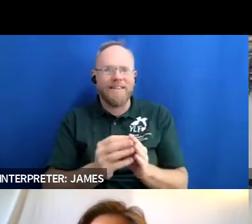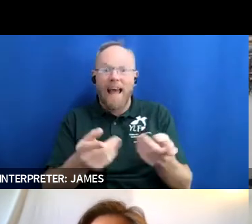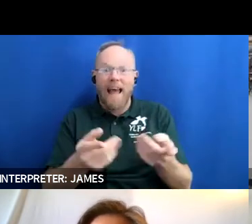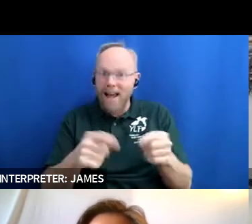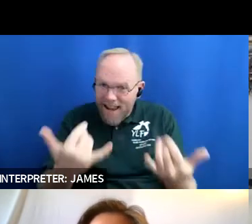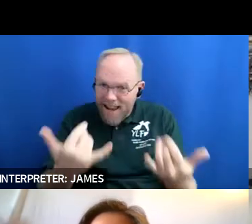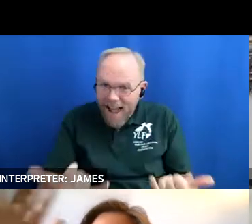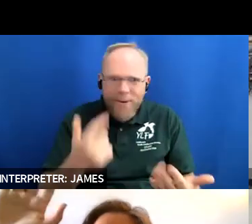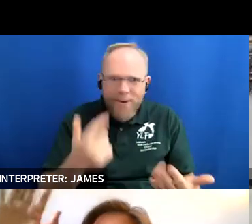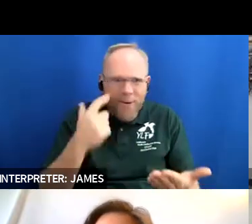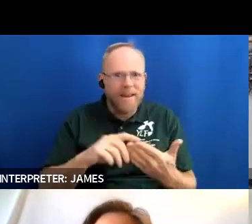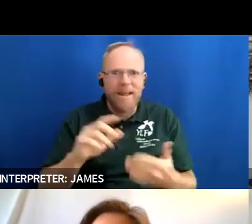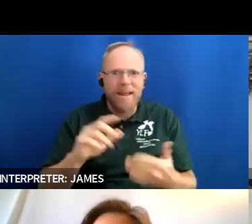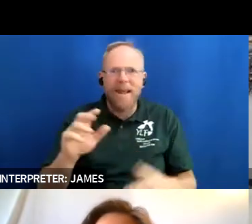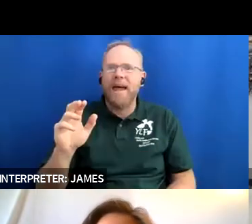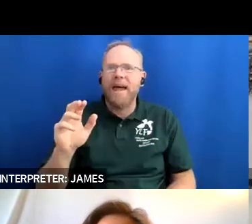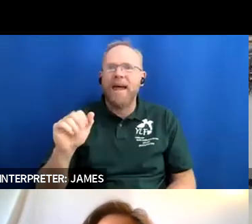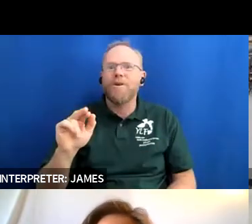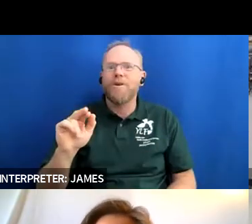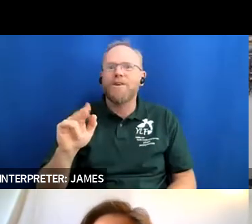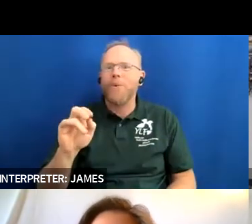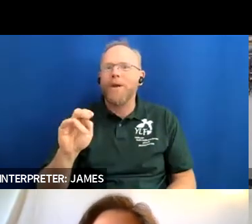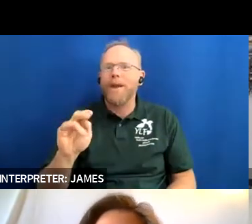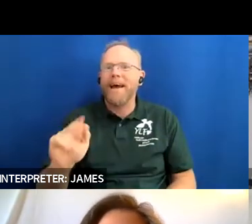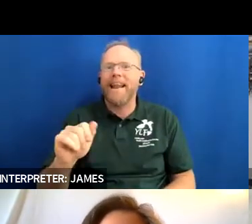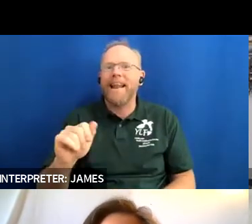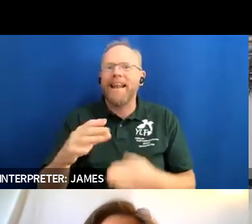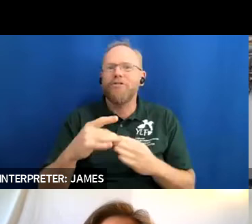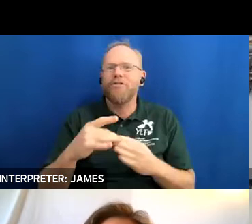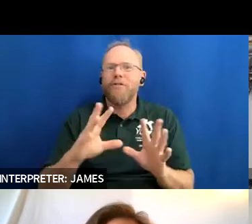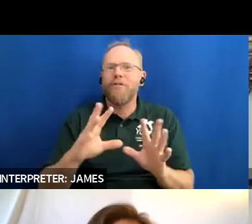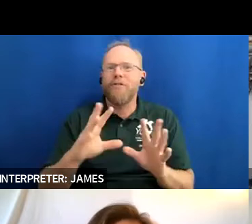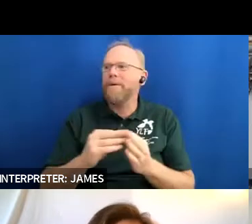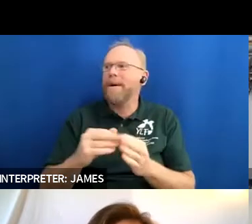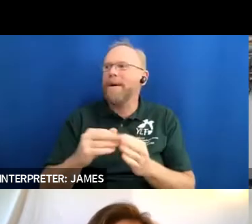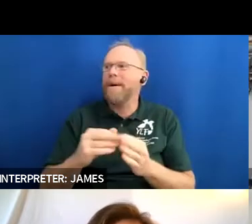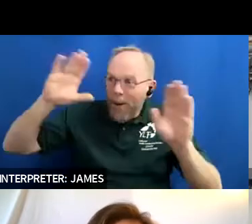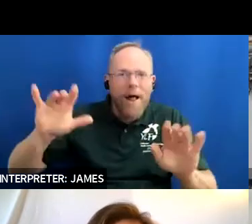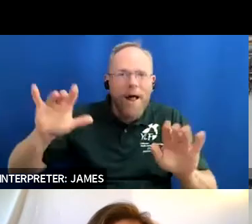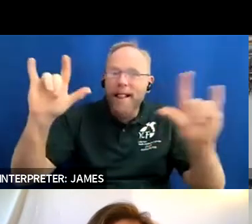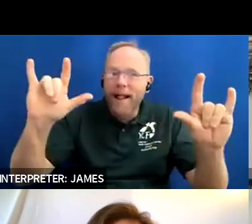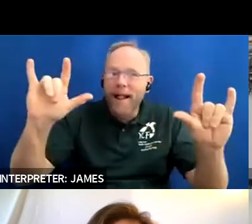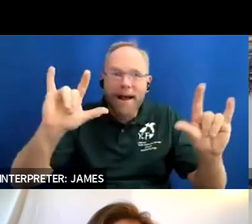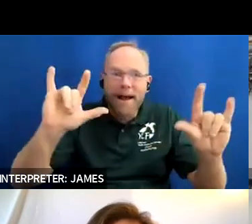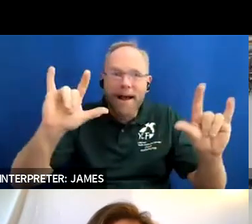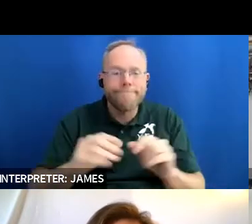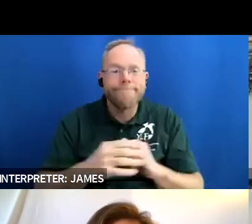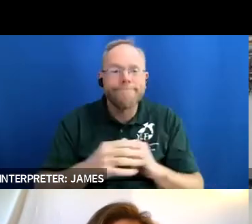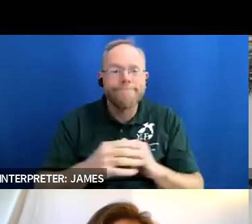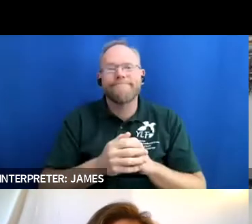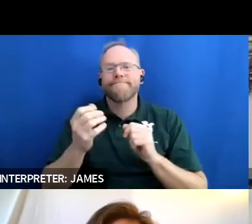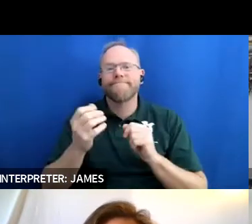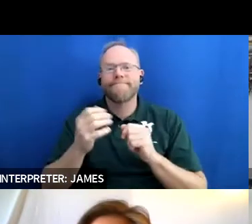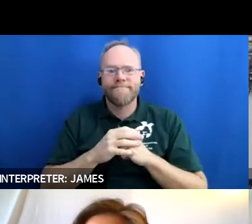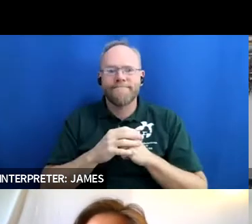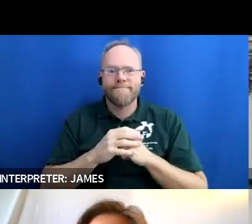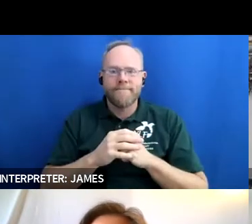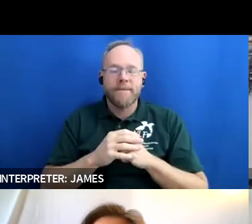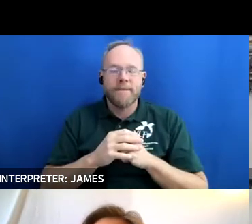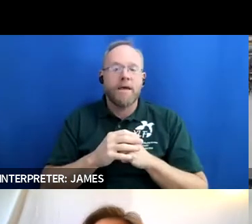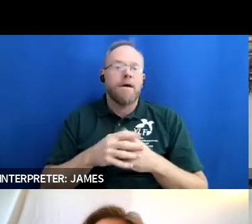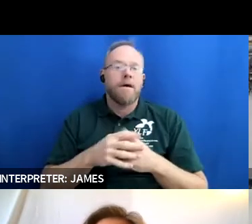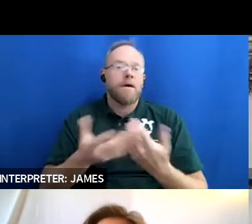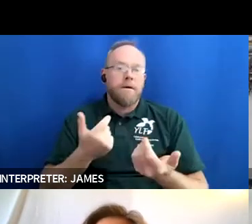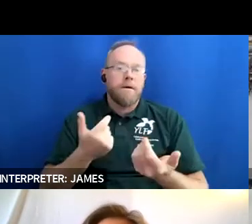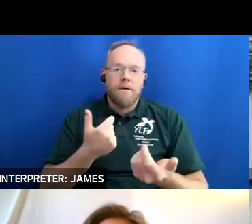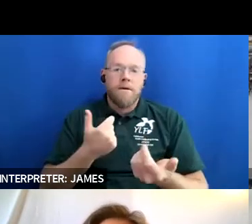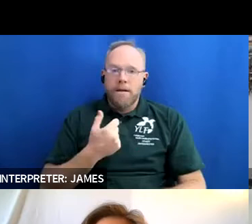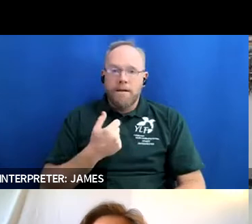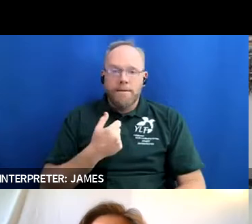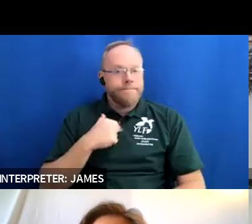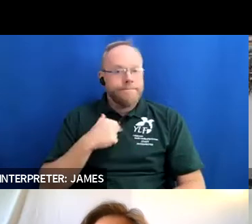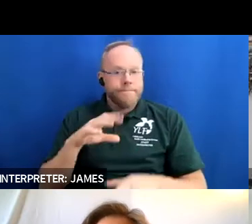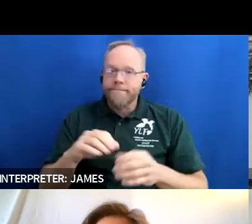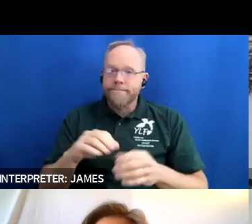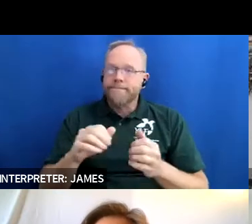that's us hi guys i love you all um but um so i've been a part of ylf ever since i learned about my